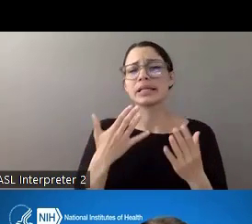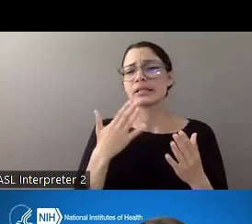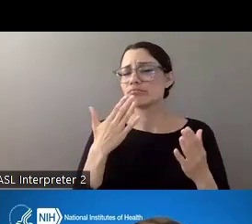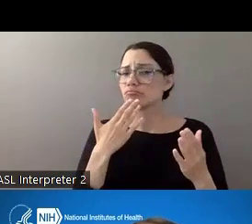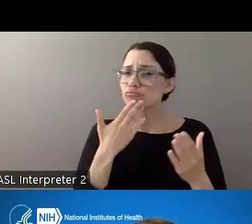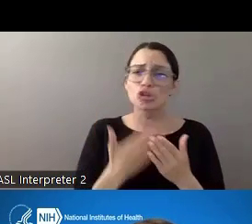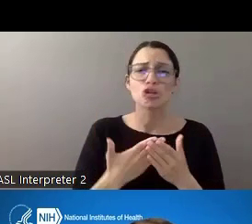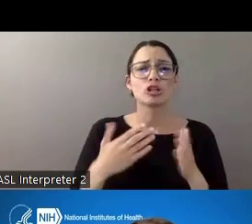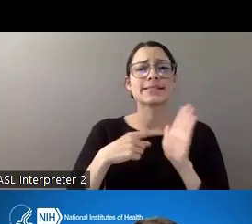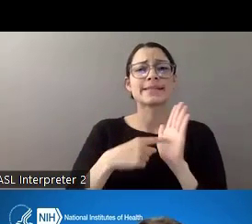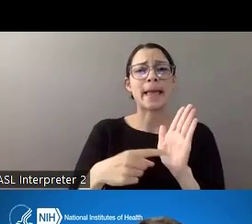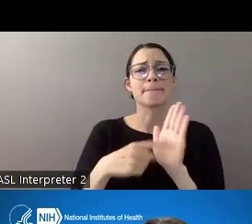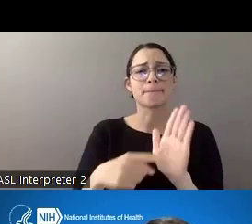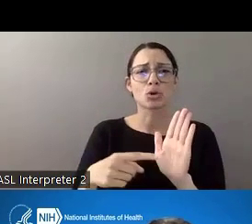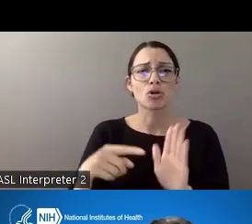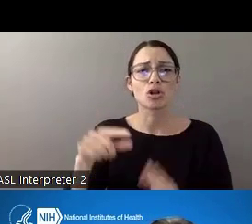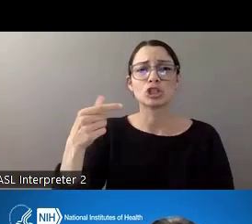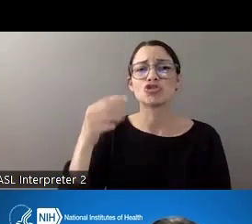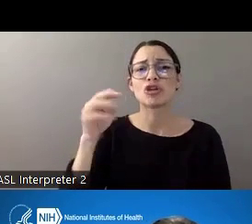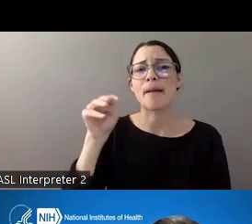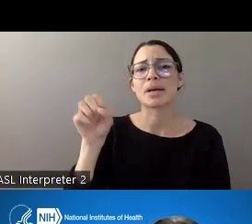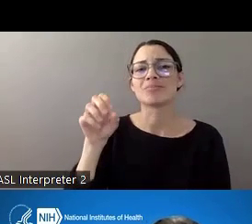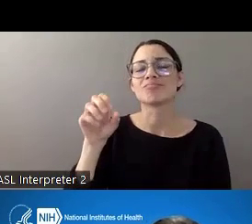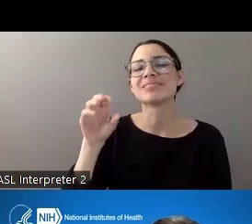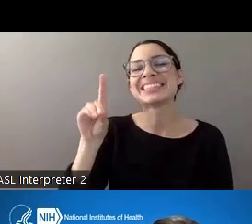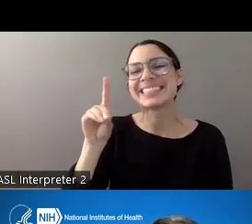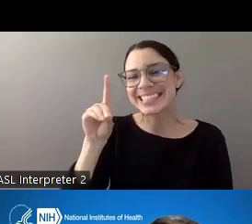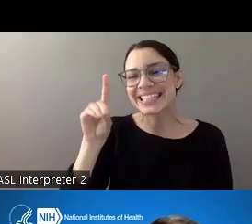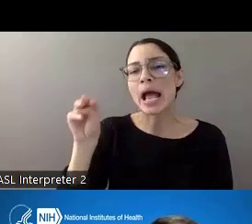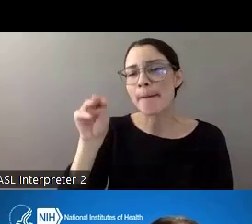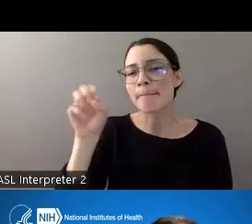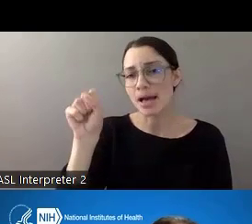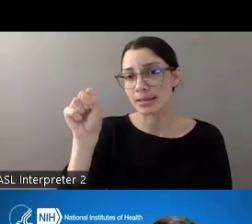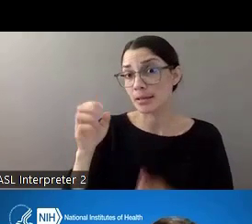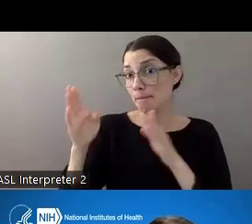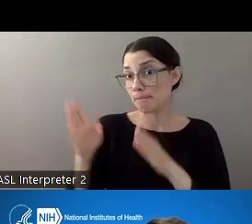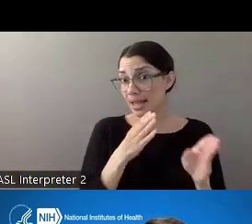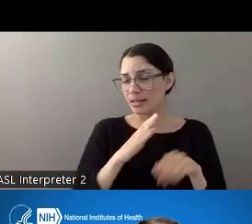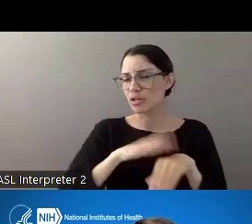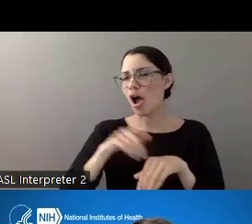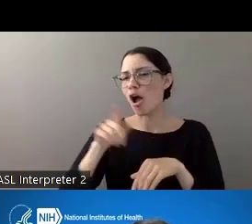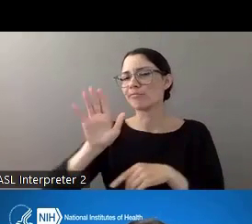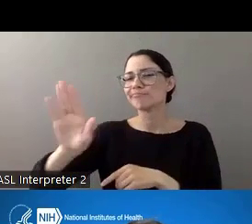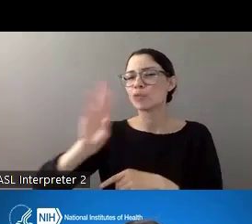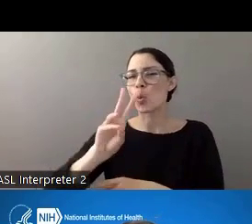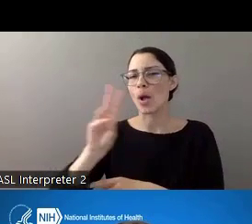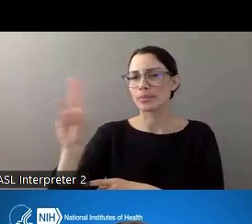on the sharing.nih.gov website. And if you have other questions, you can talk to a program officer,